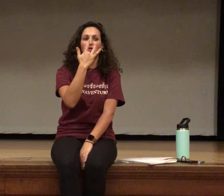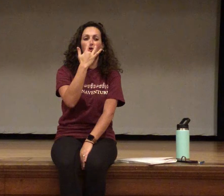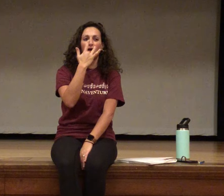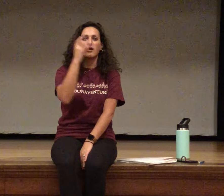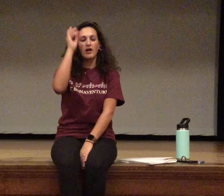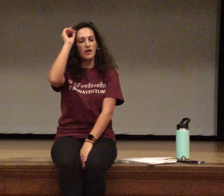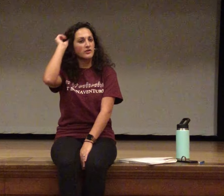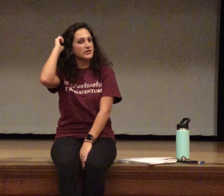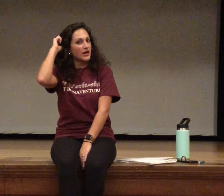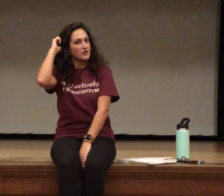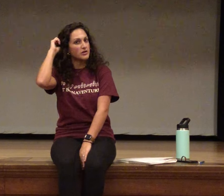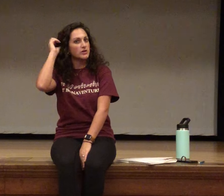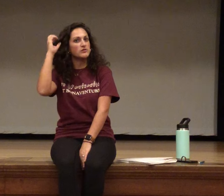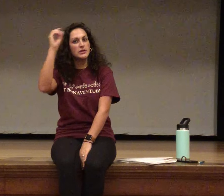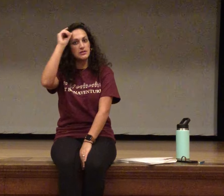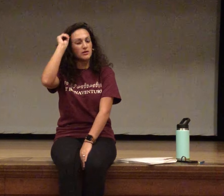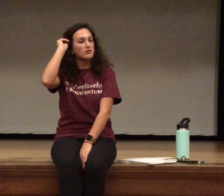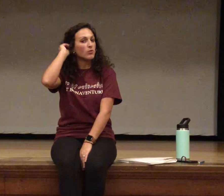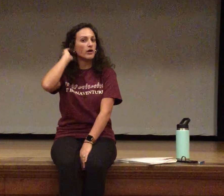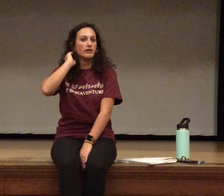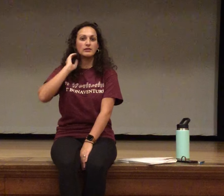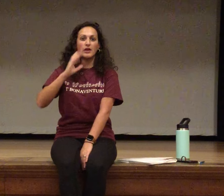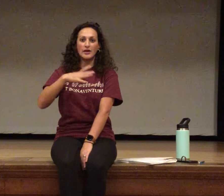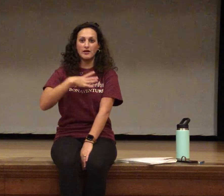or another sign you can use is the word like